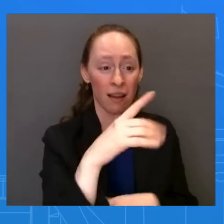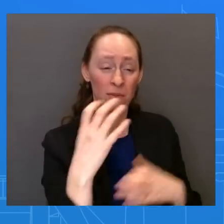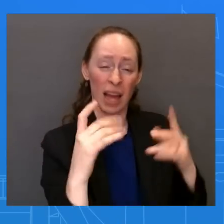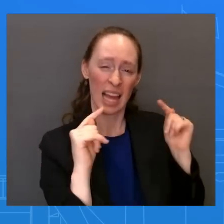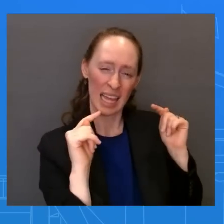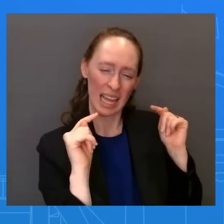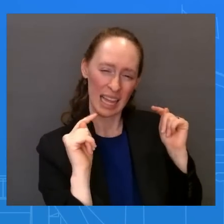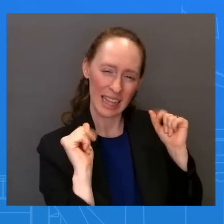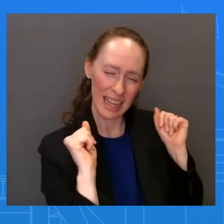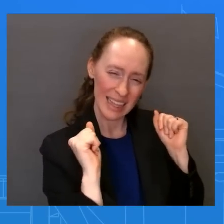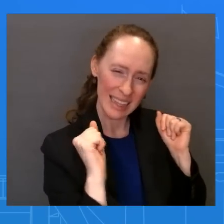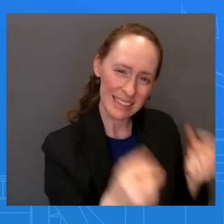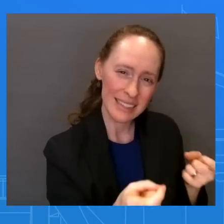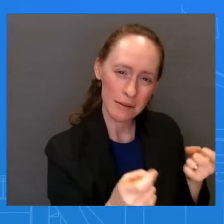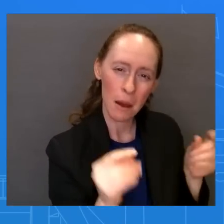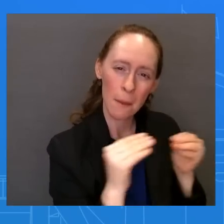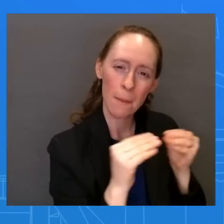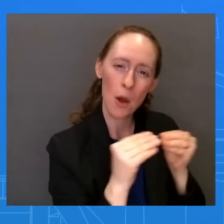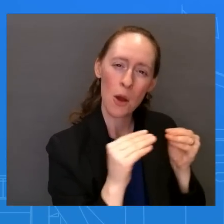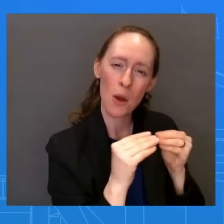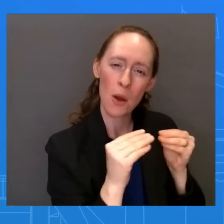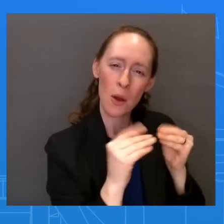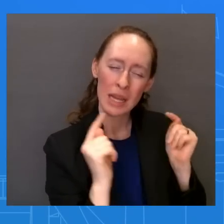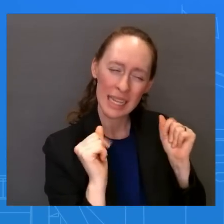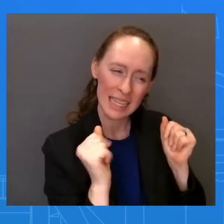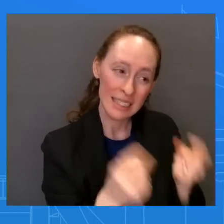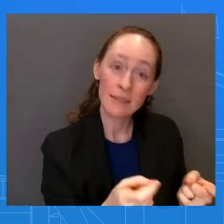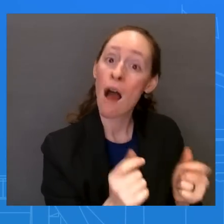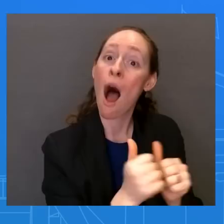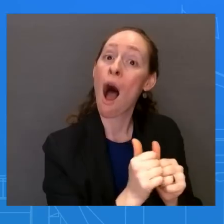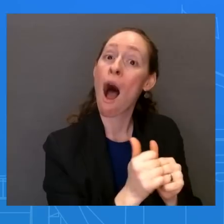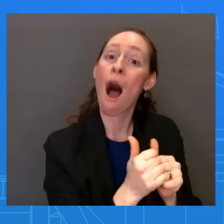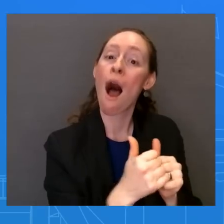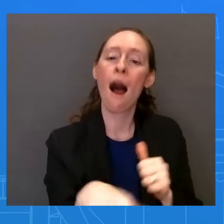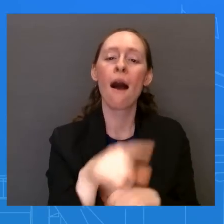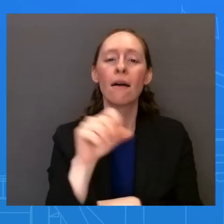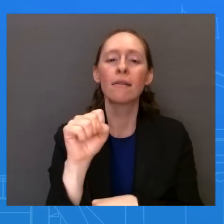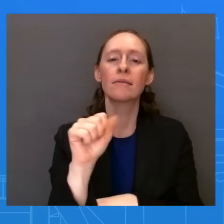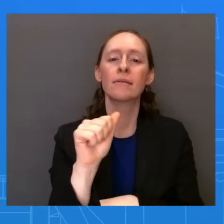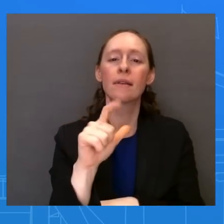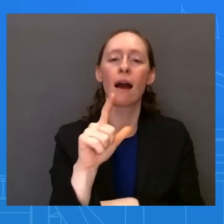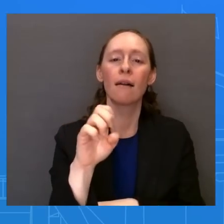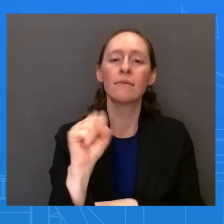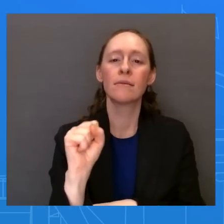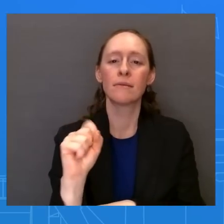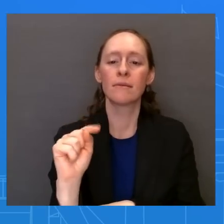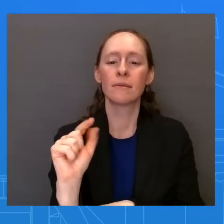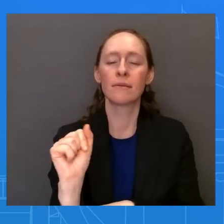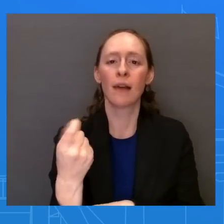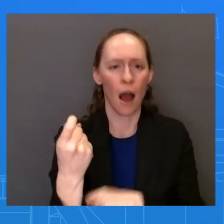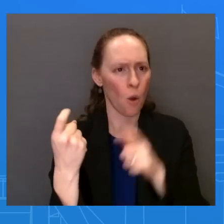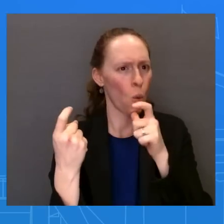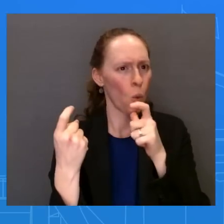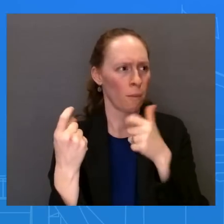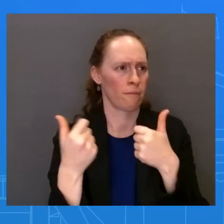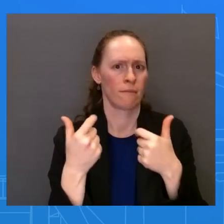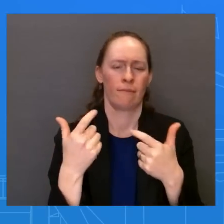even more tax giveaways to the super rich and big corporations. They're going to vote to raise gas prices